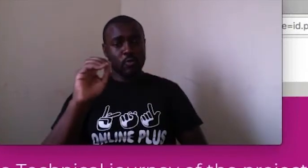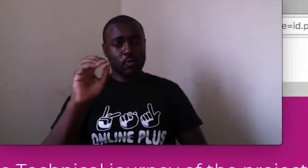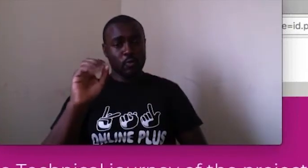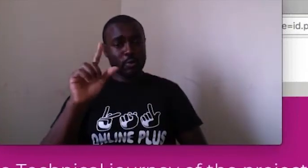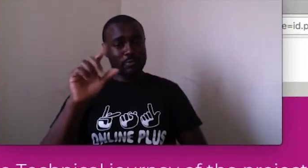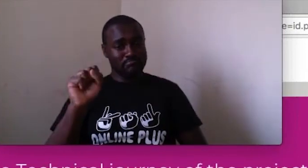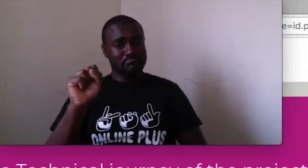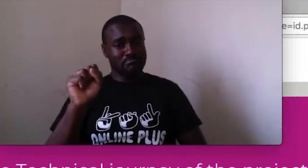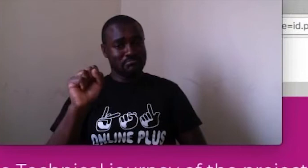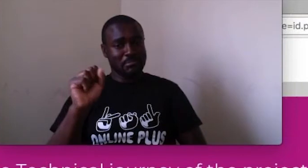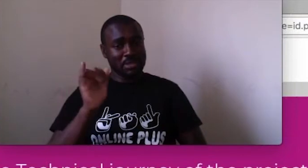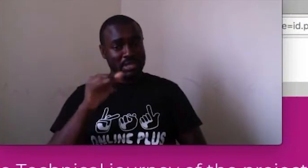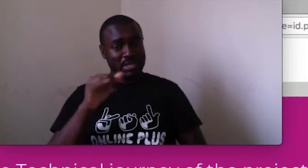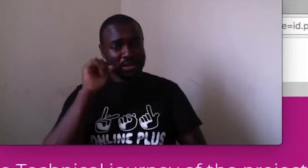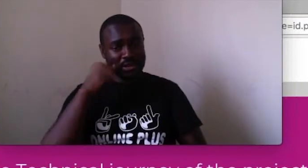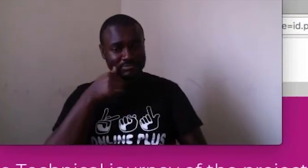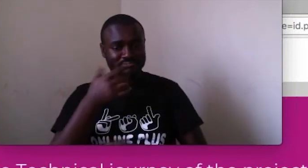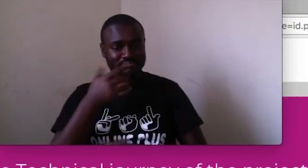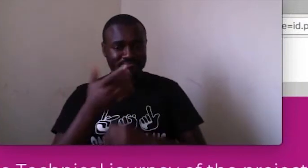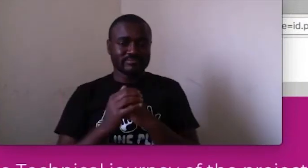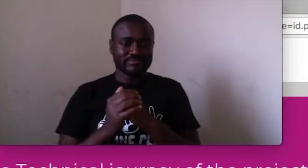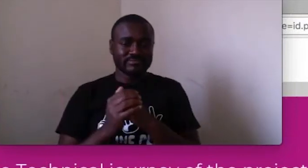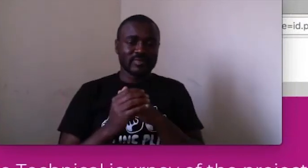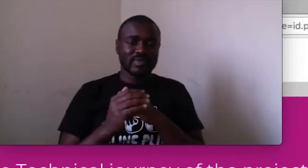and they said that this is the best communicator tool